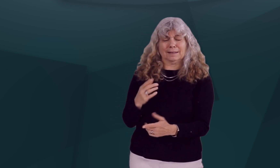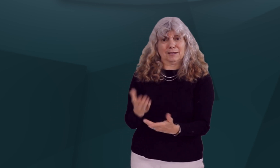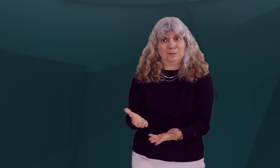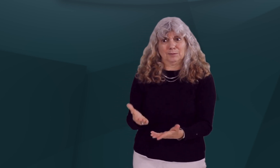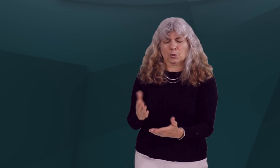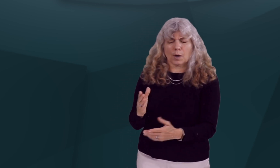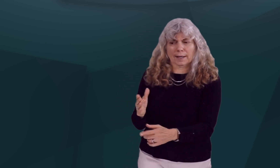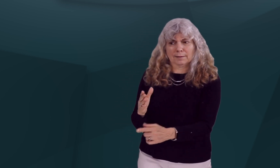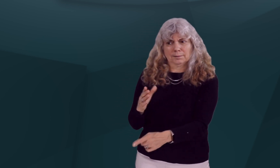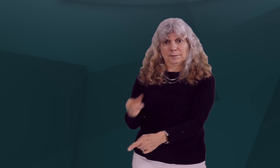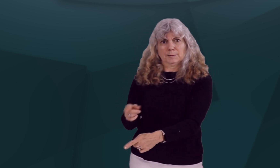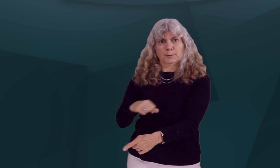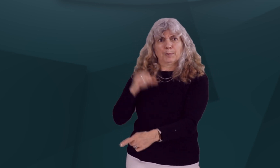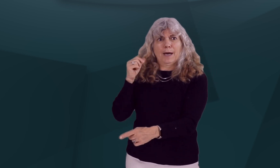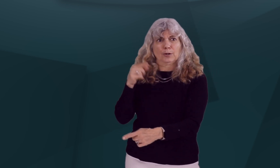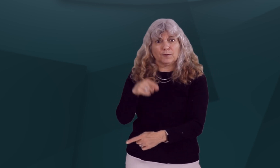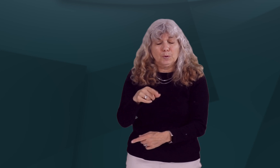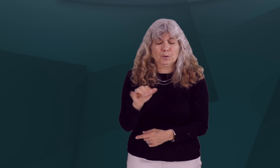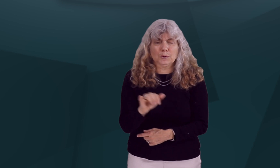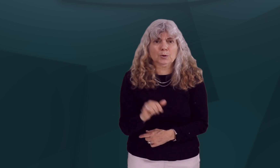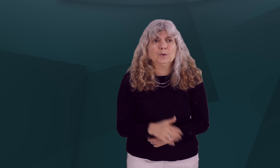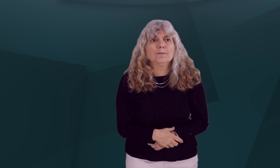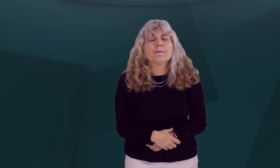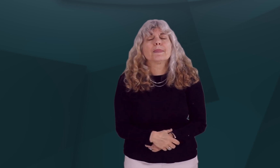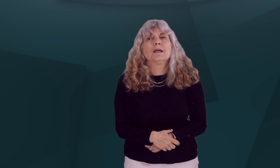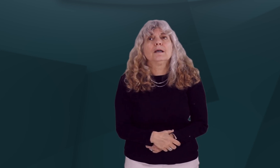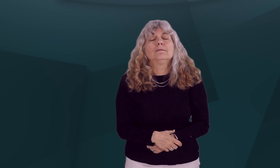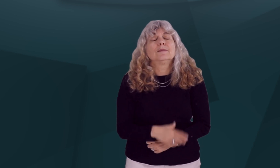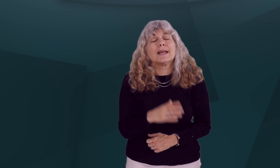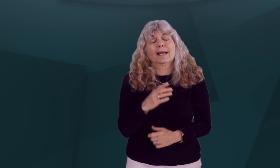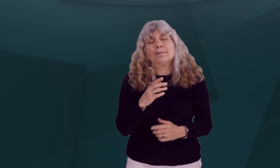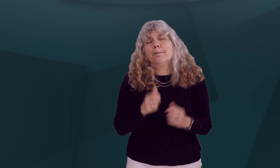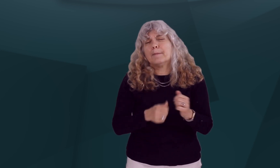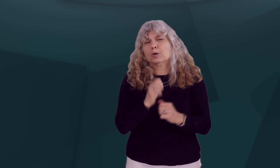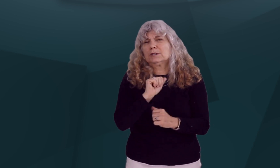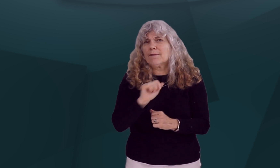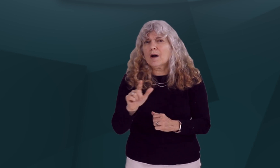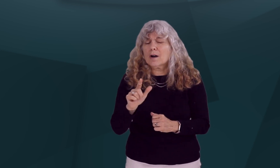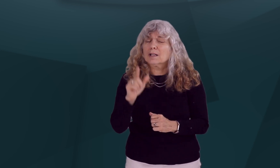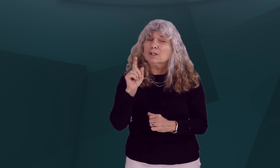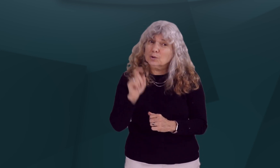A parent wants to be proud of their child and you want them to be proud of you, too.